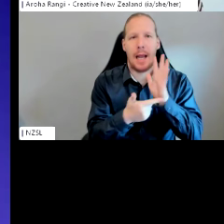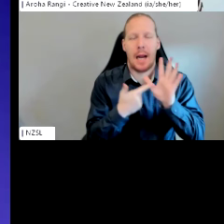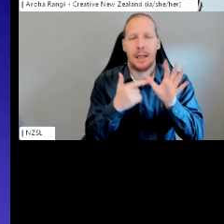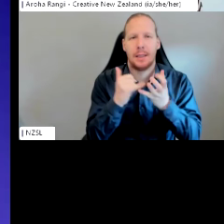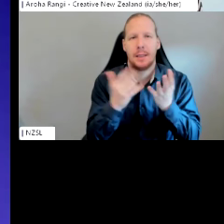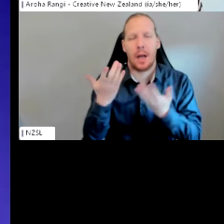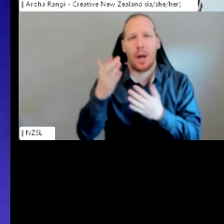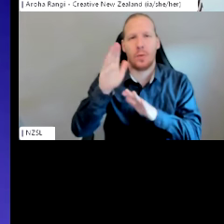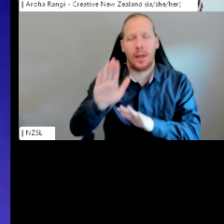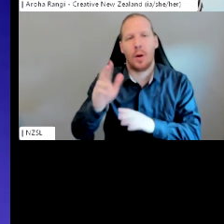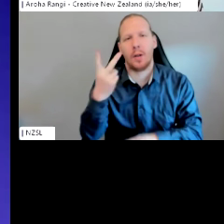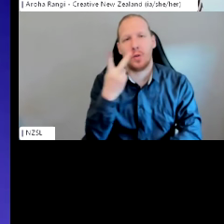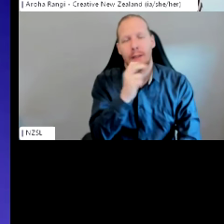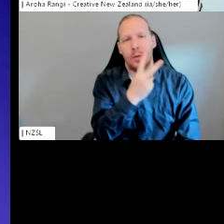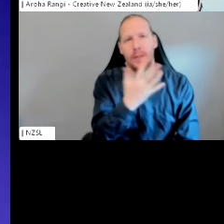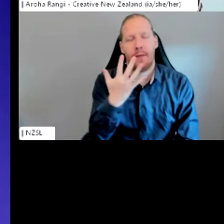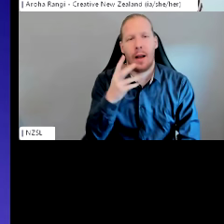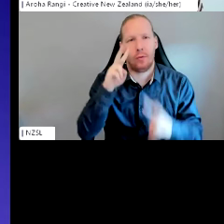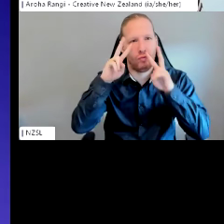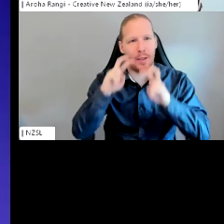It's lovely to have you with us today with attendees joining from